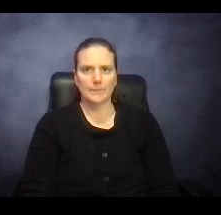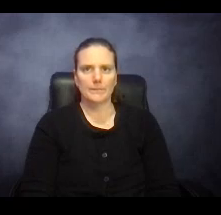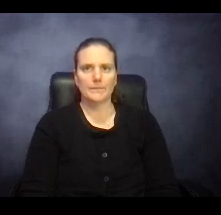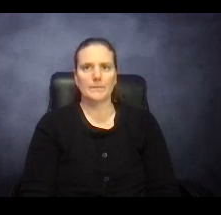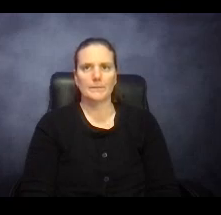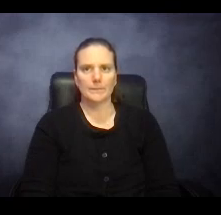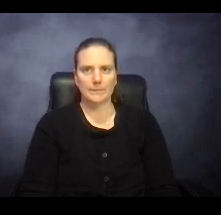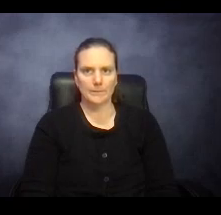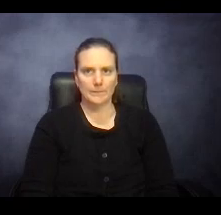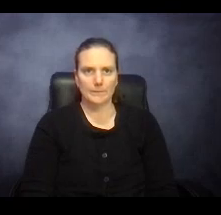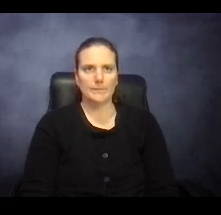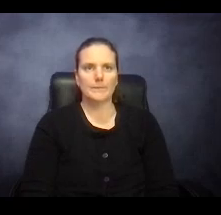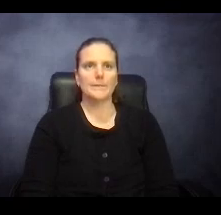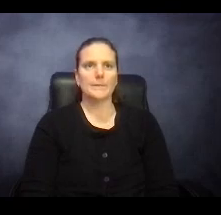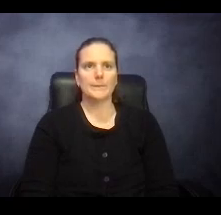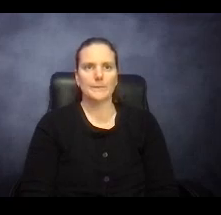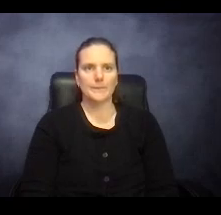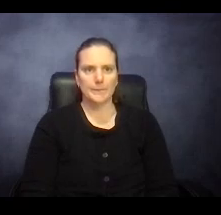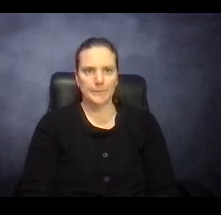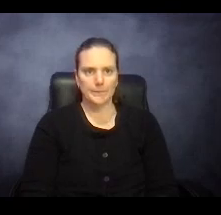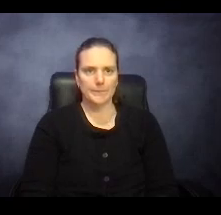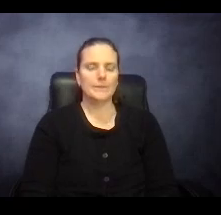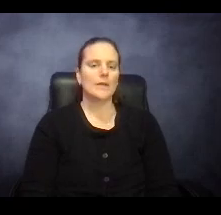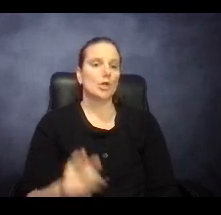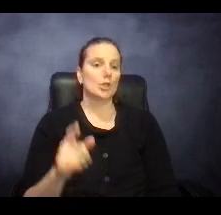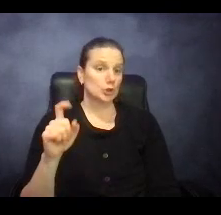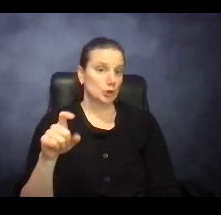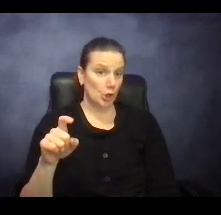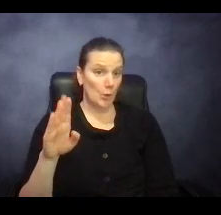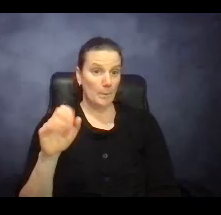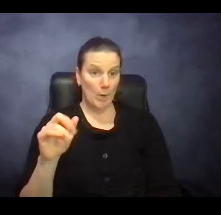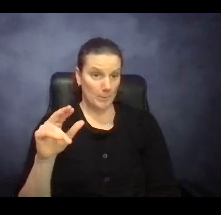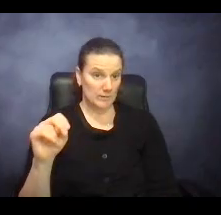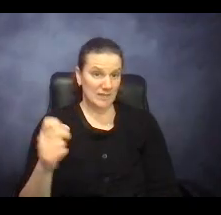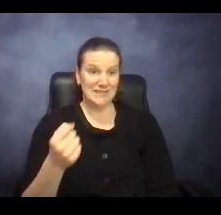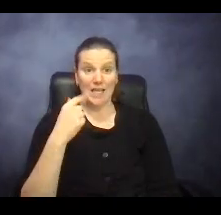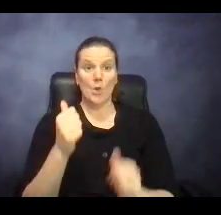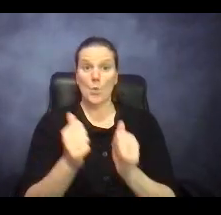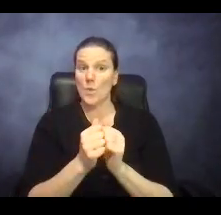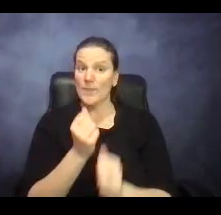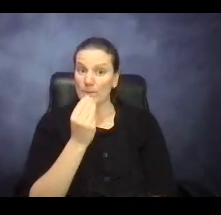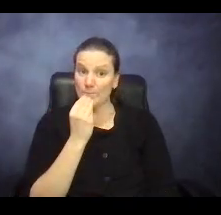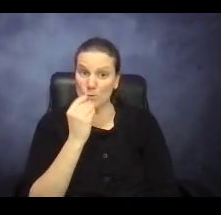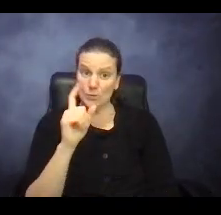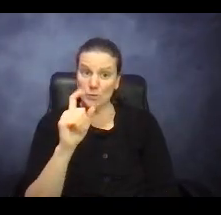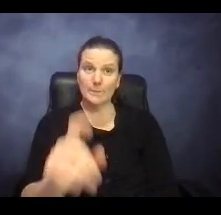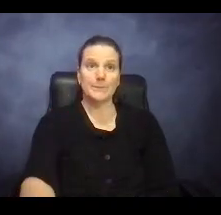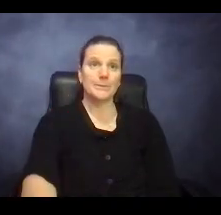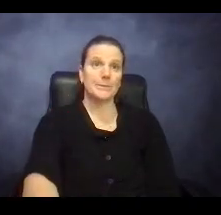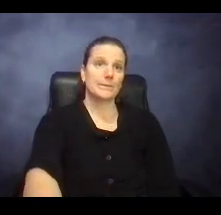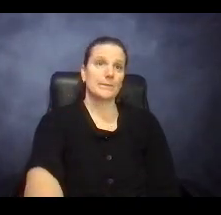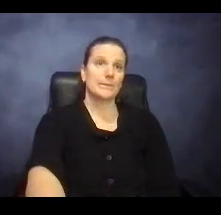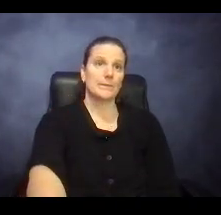Should berberine be taken before with food Or does it matter? Yeah, yeah. Berberine. Yeah.